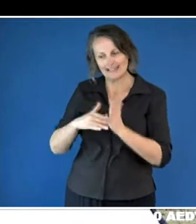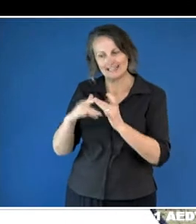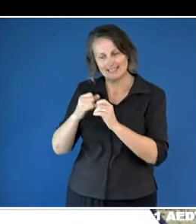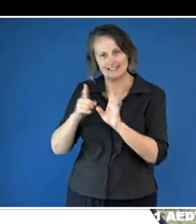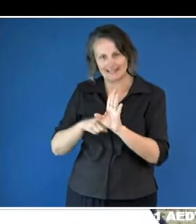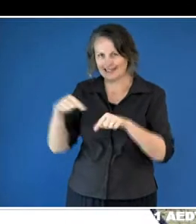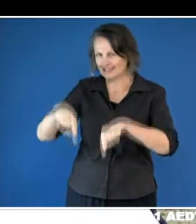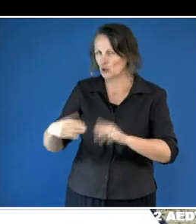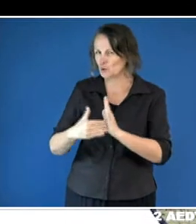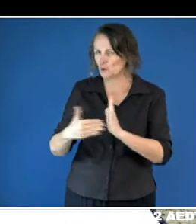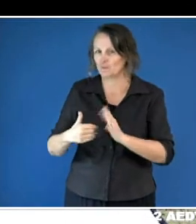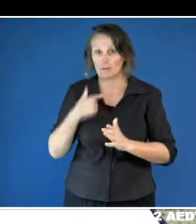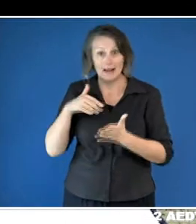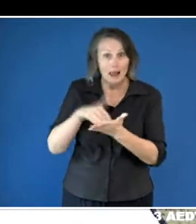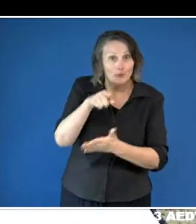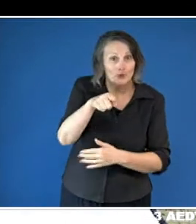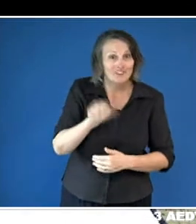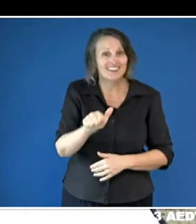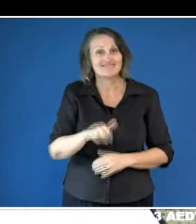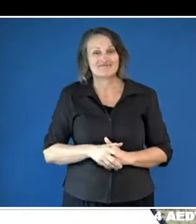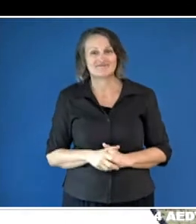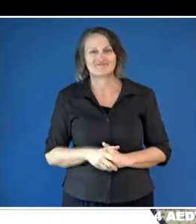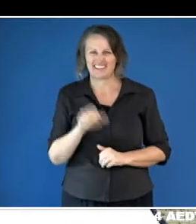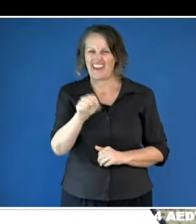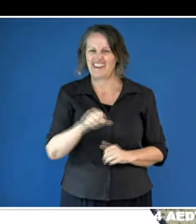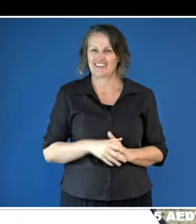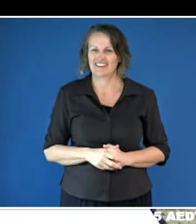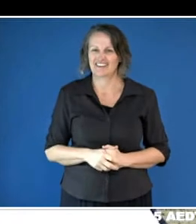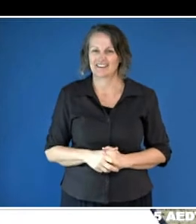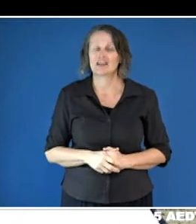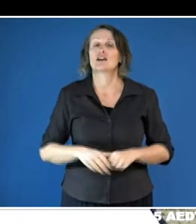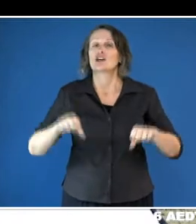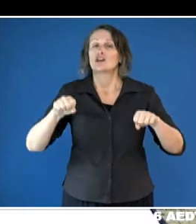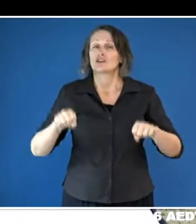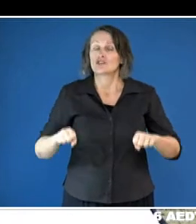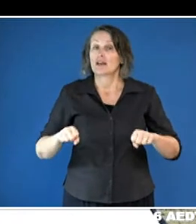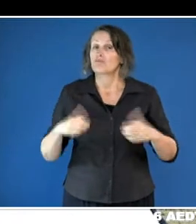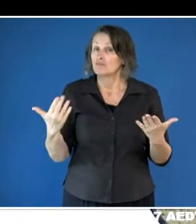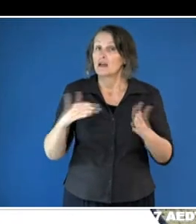It's been helpful, hasn't it, Libby, to have Ziggy. Yeah. MS EASTMAN: Chair, I'm going to depart from the program and perhaps